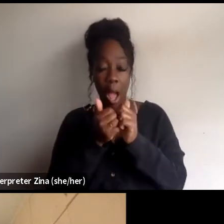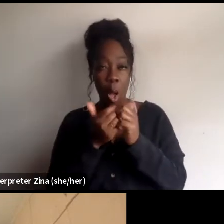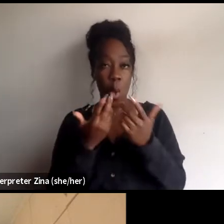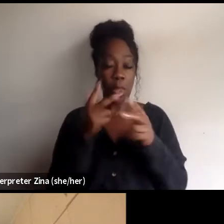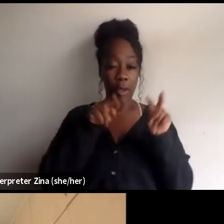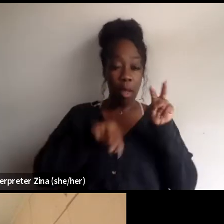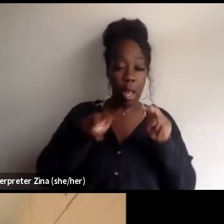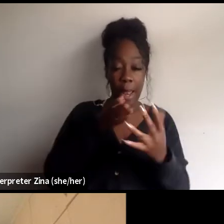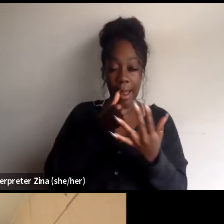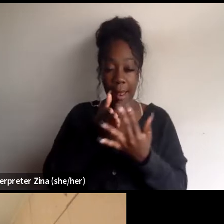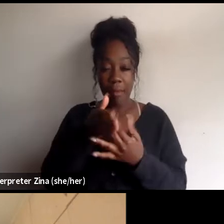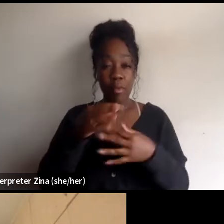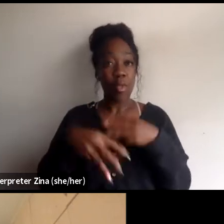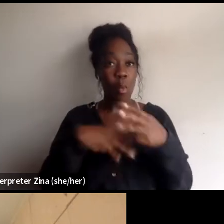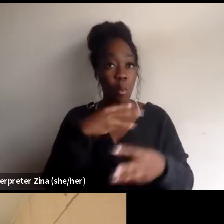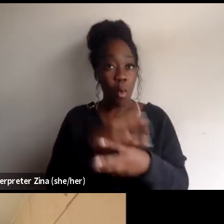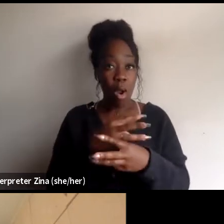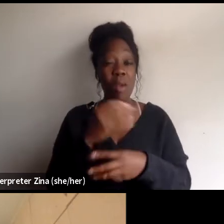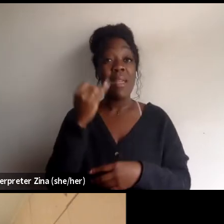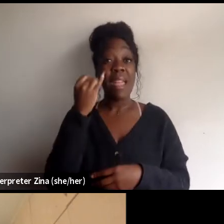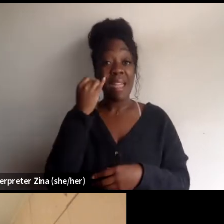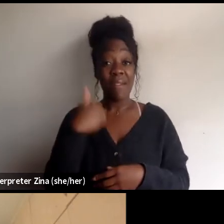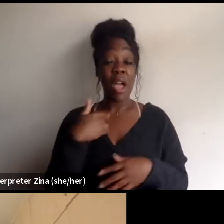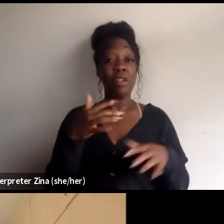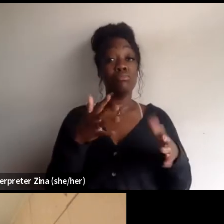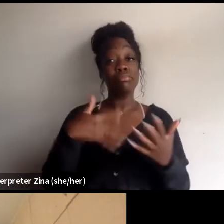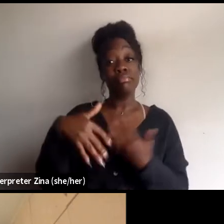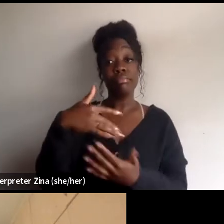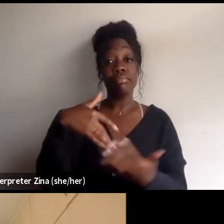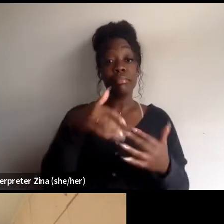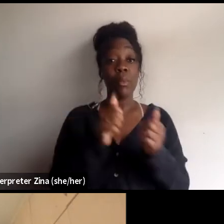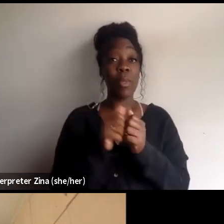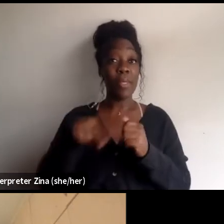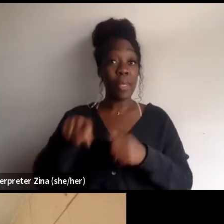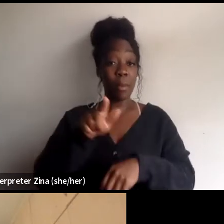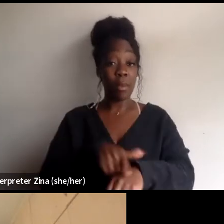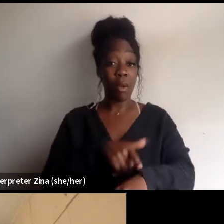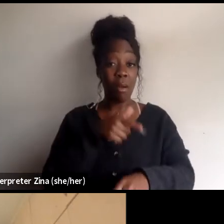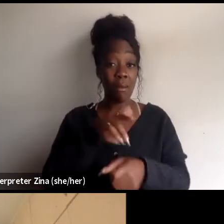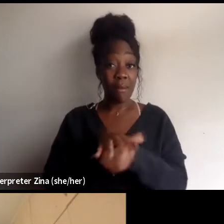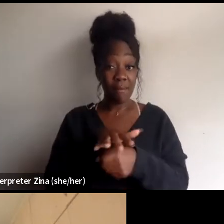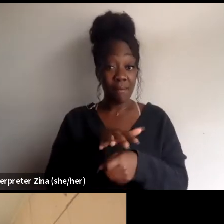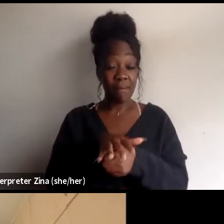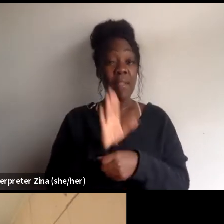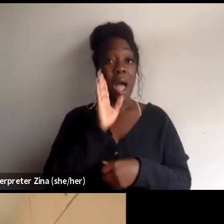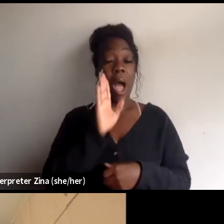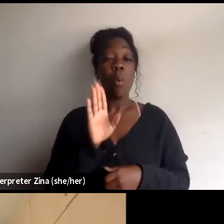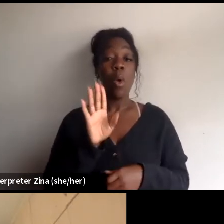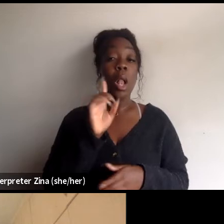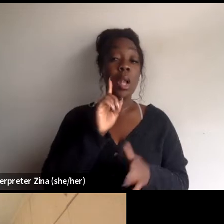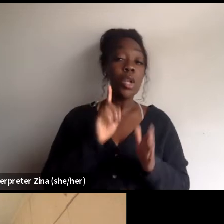But if I hang out with them long enough, I'm gonna pick up things and I'm gonna be like, oh, okay this is really interesting approach.